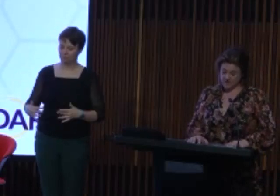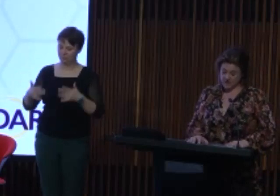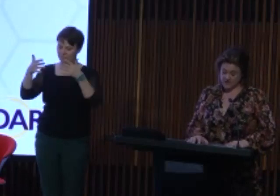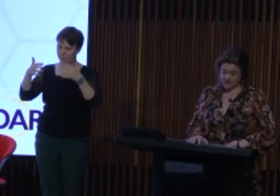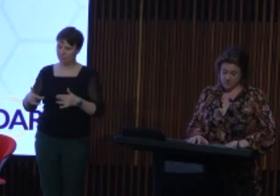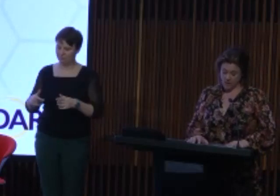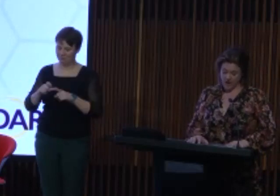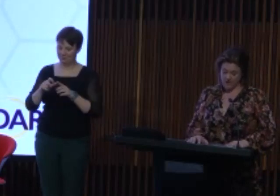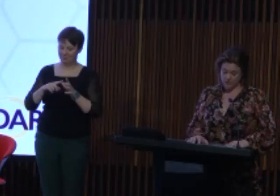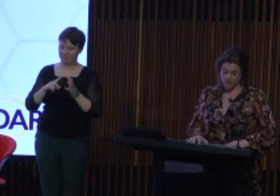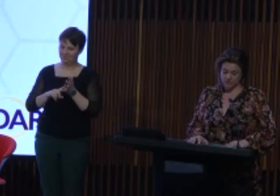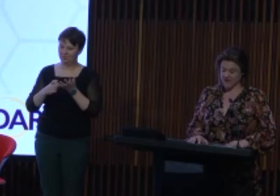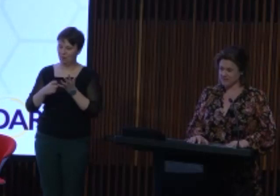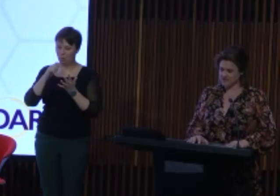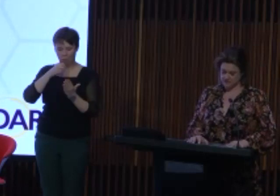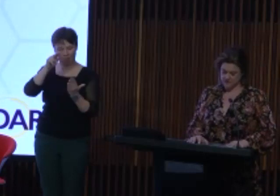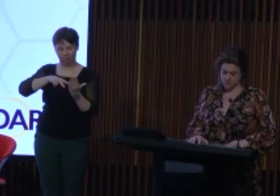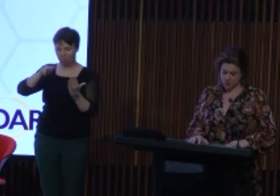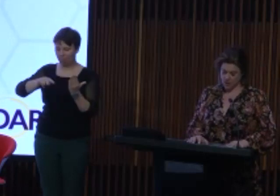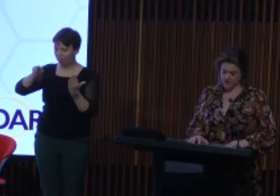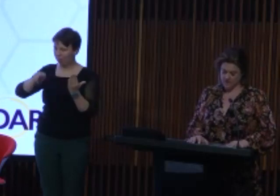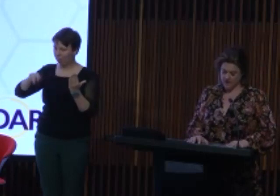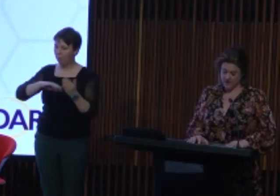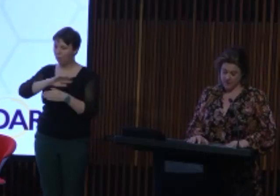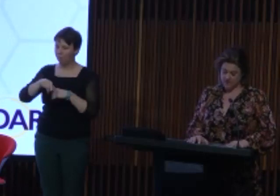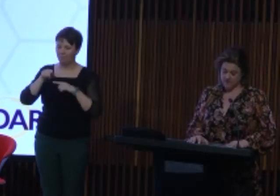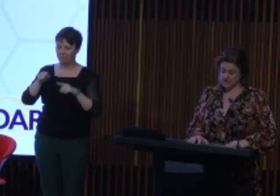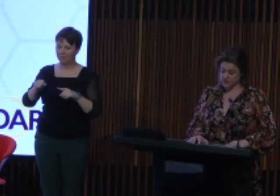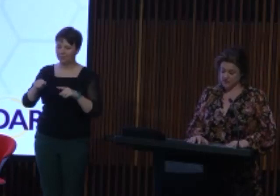to taking this away and doing some analysis of this work and developing up the messaging